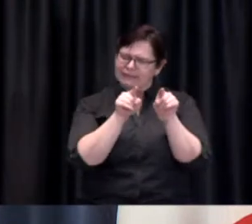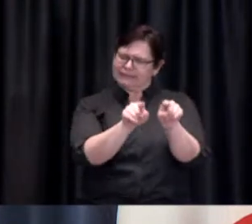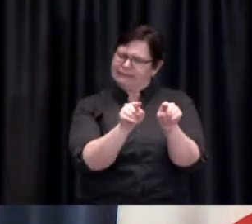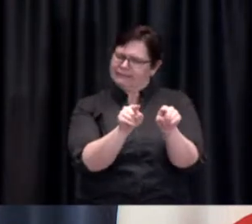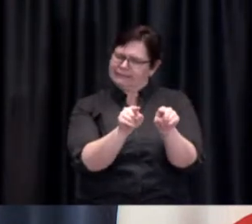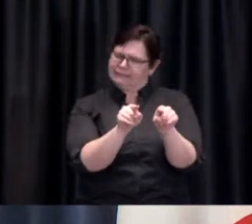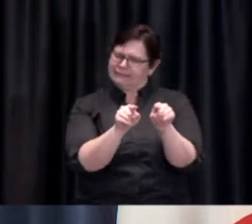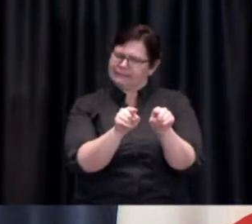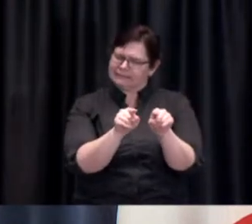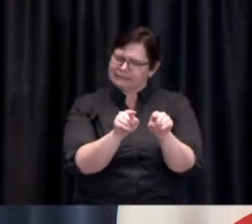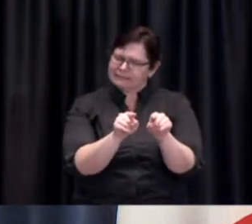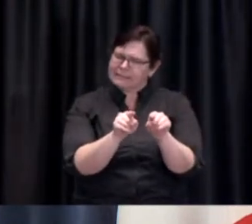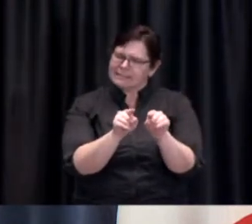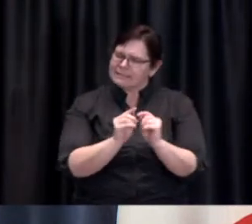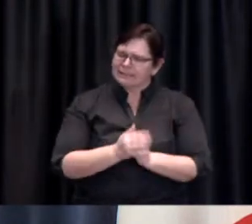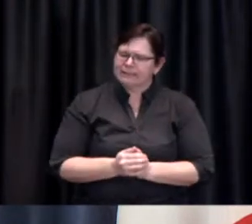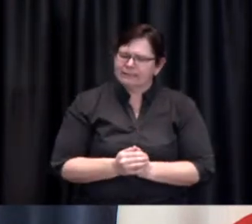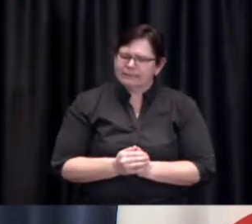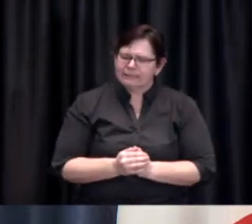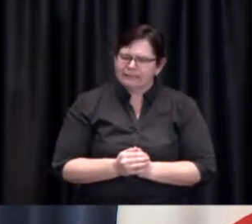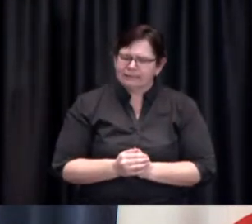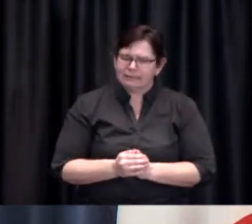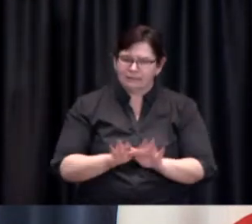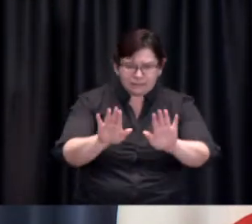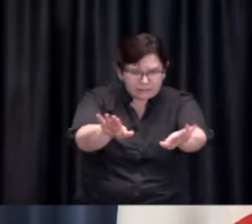I remind you again that as much as you can,